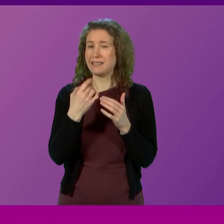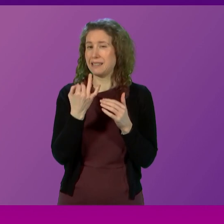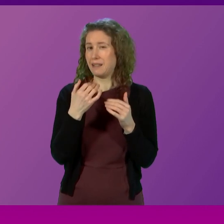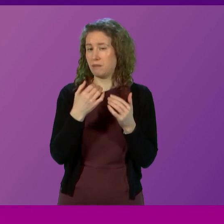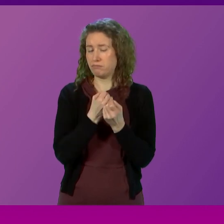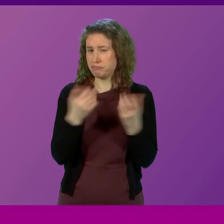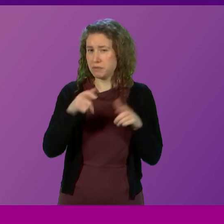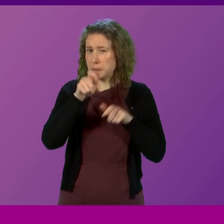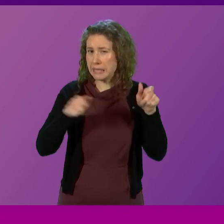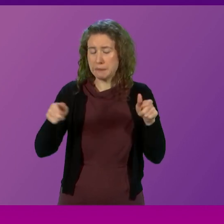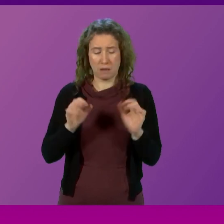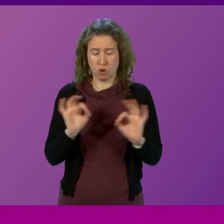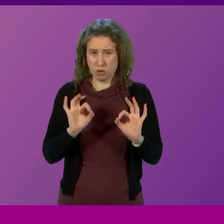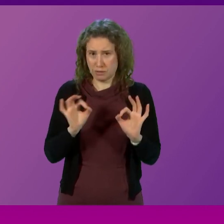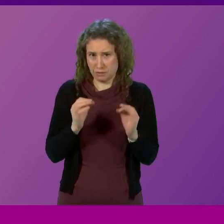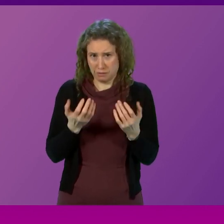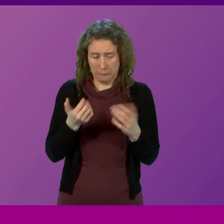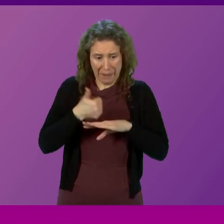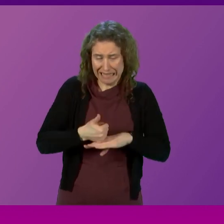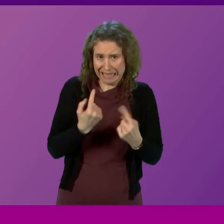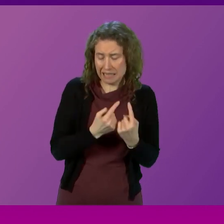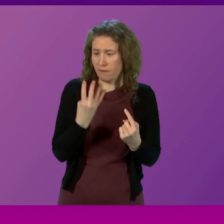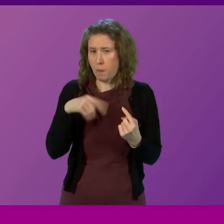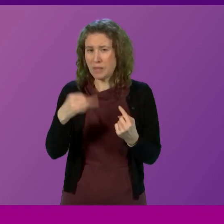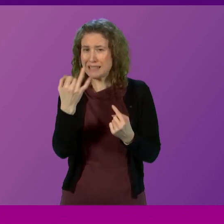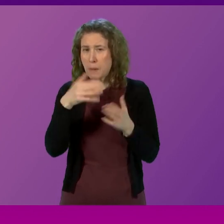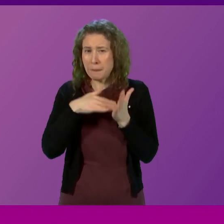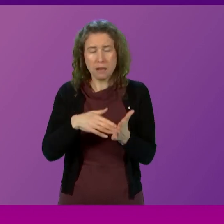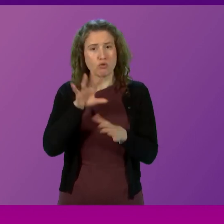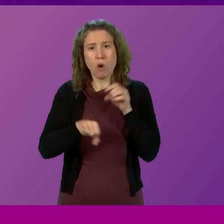basics and 4.7 million are struggling to pay their bills. At the same time,